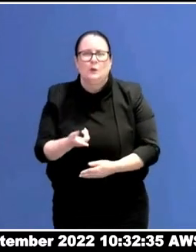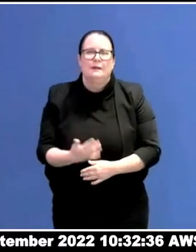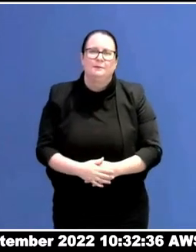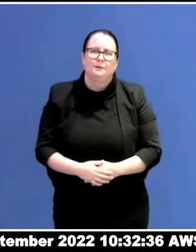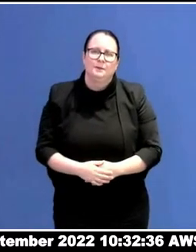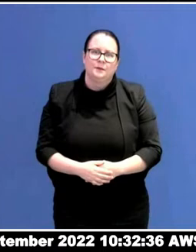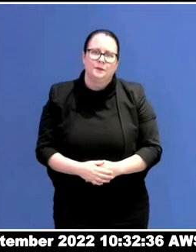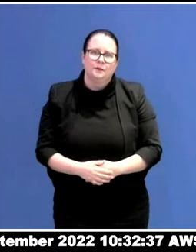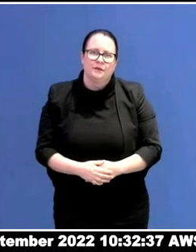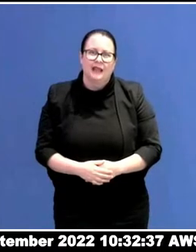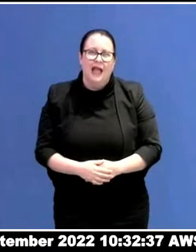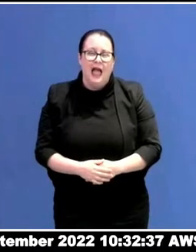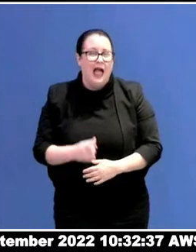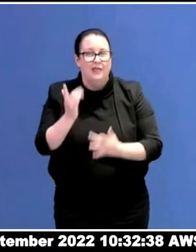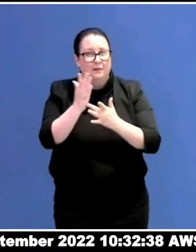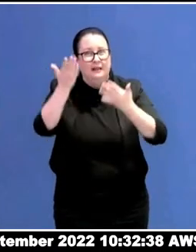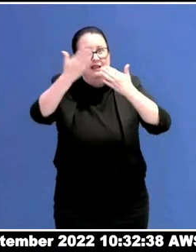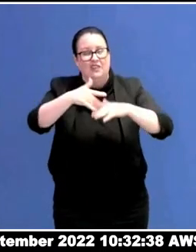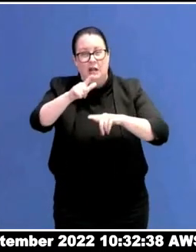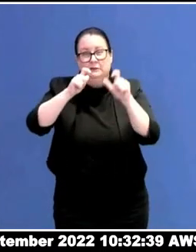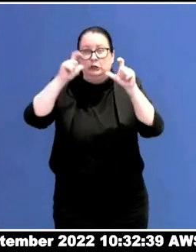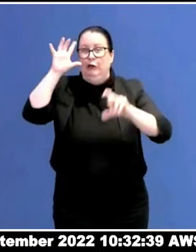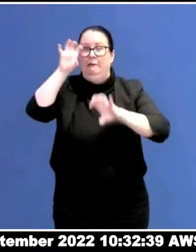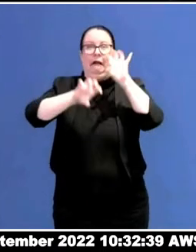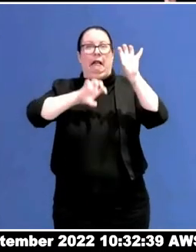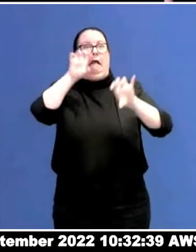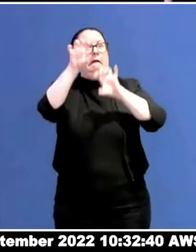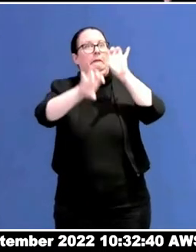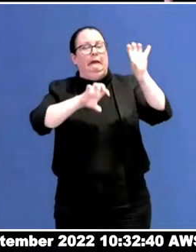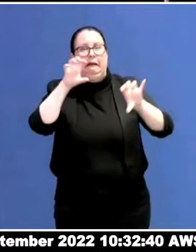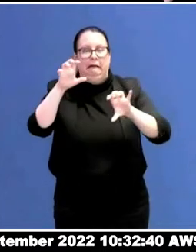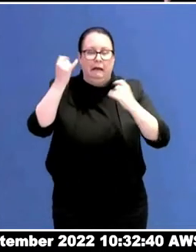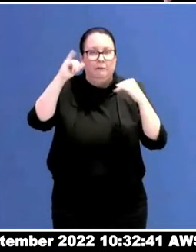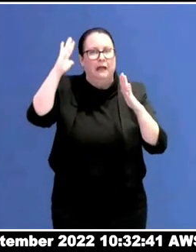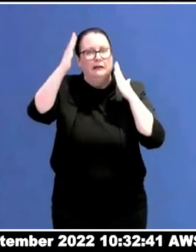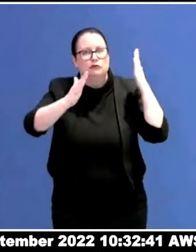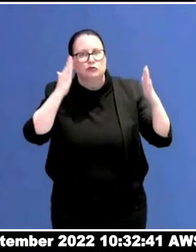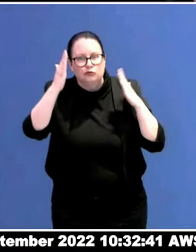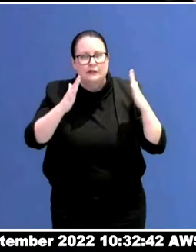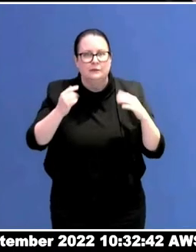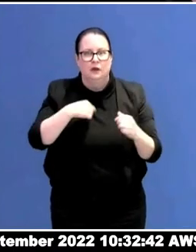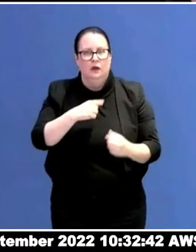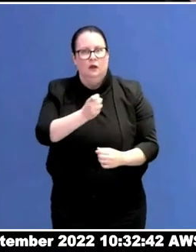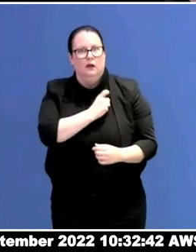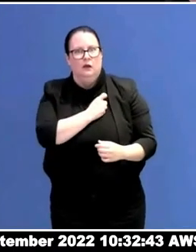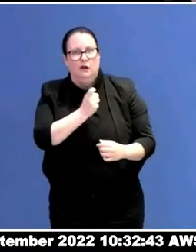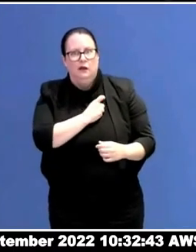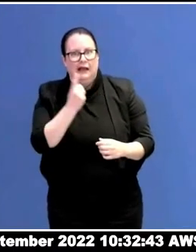would wake with night terrors that, you know, we were obviously having to take turns